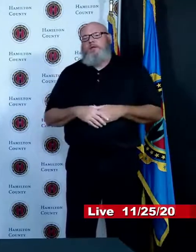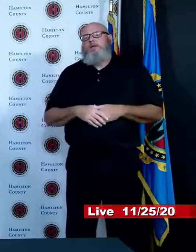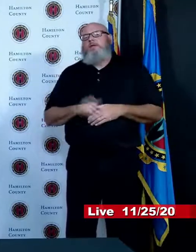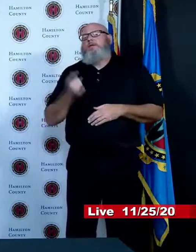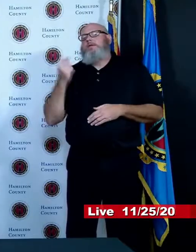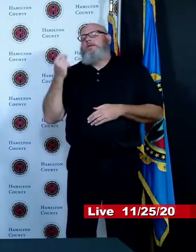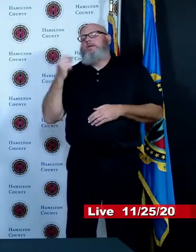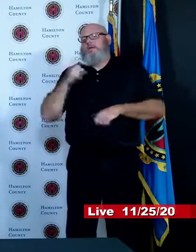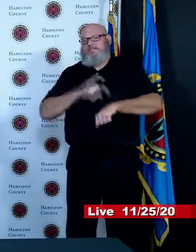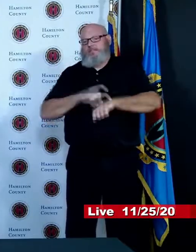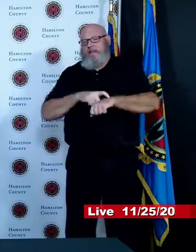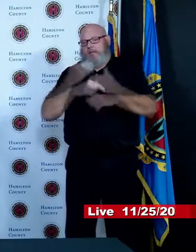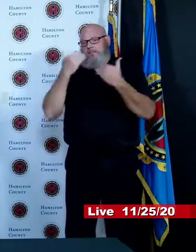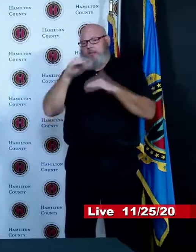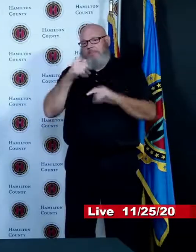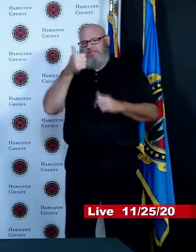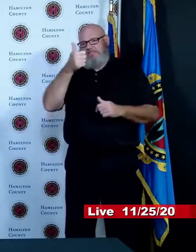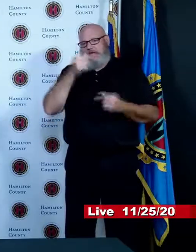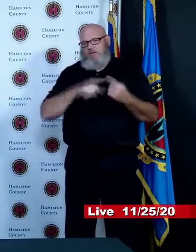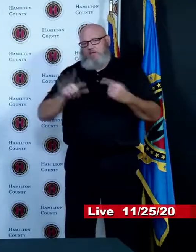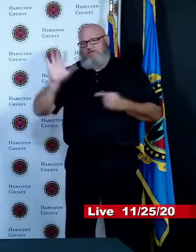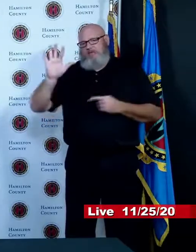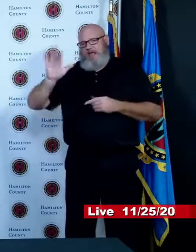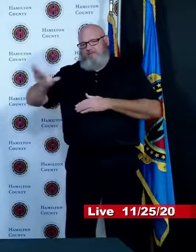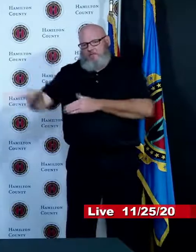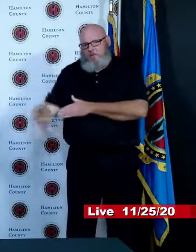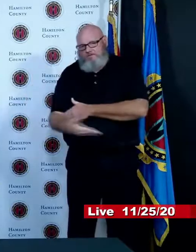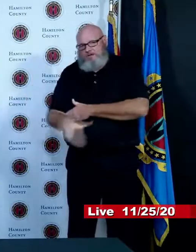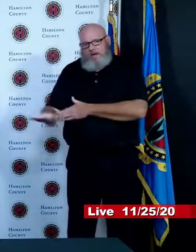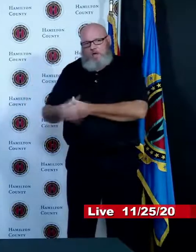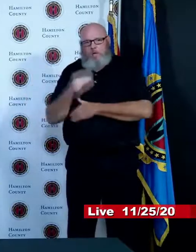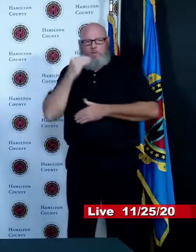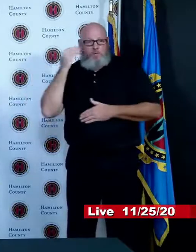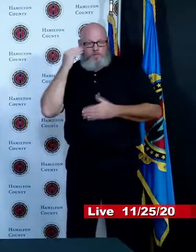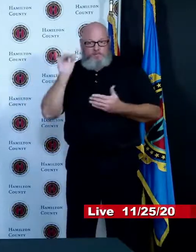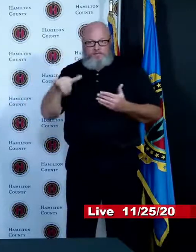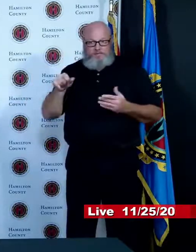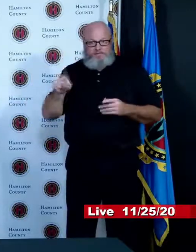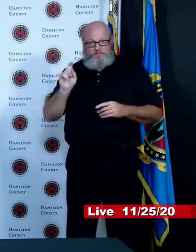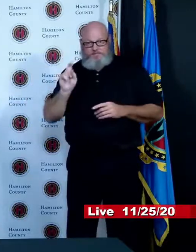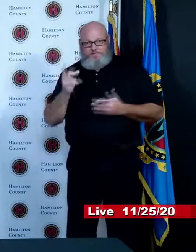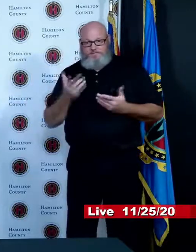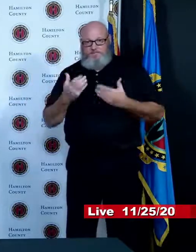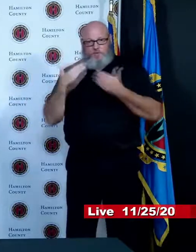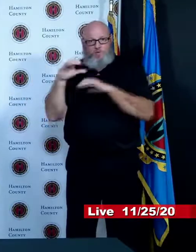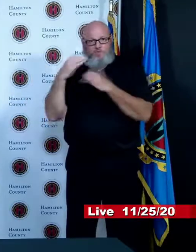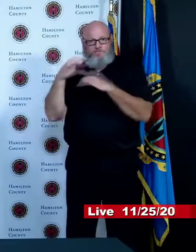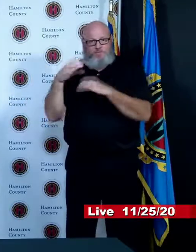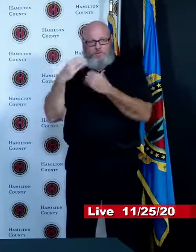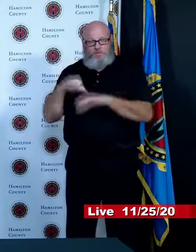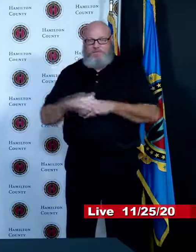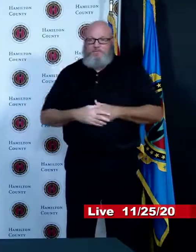from a variety of sources although as you know the director order that adjusted retail compliance